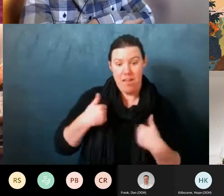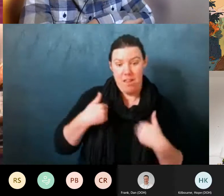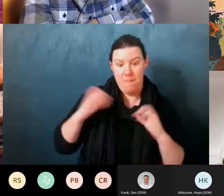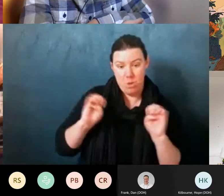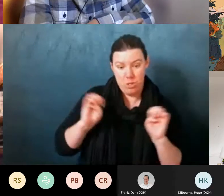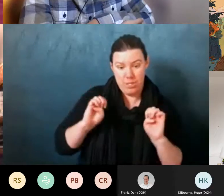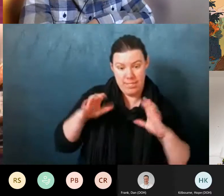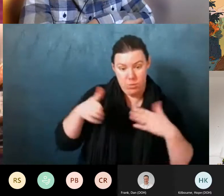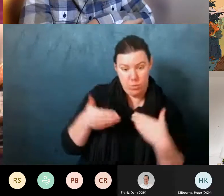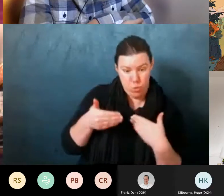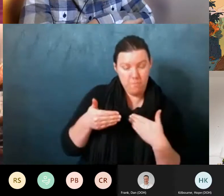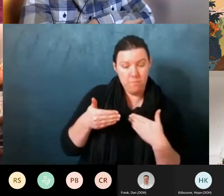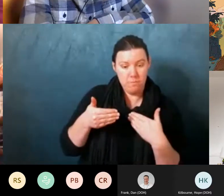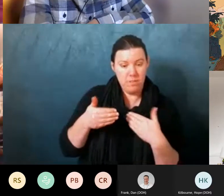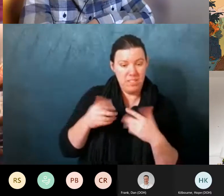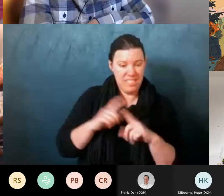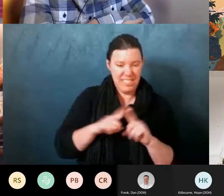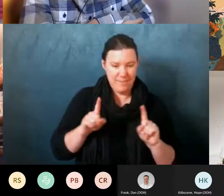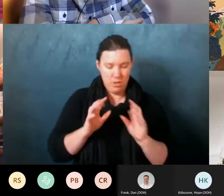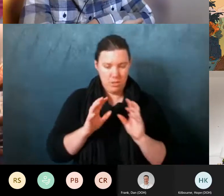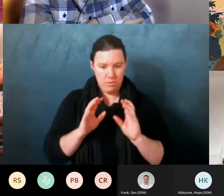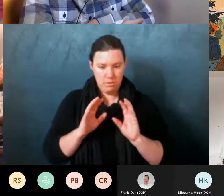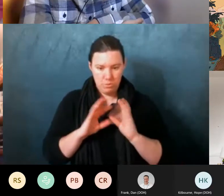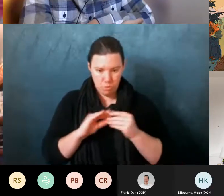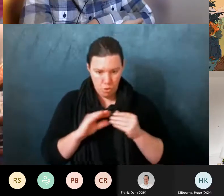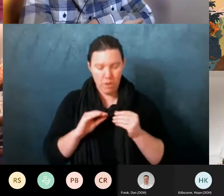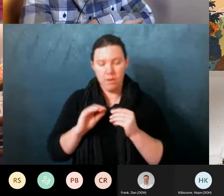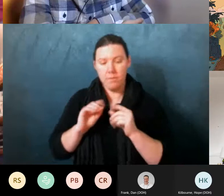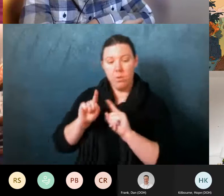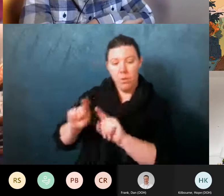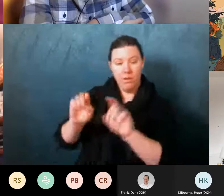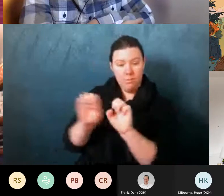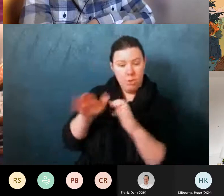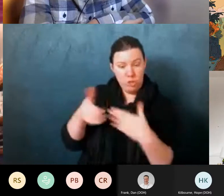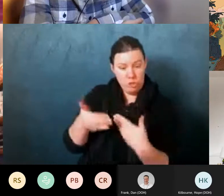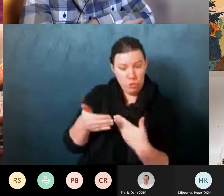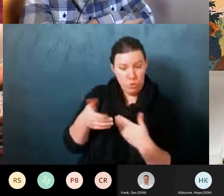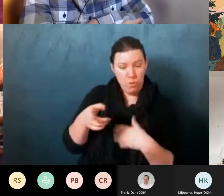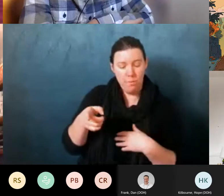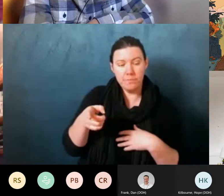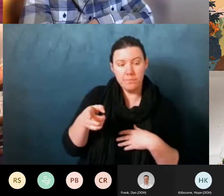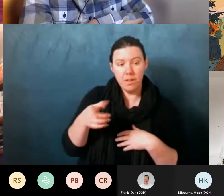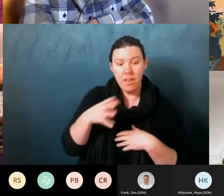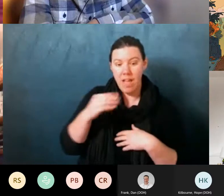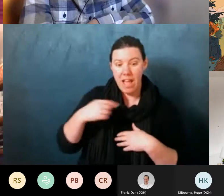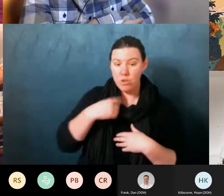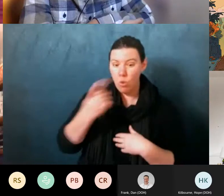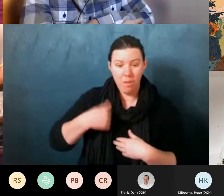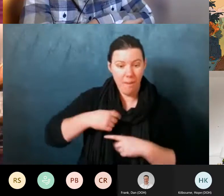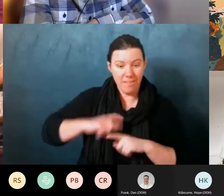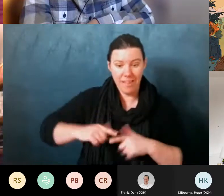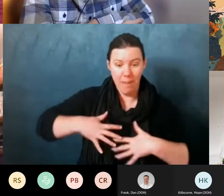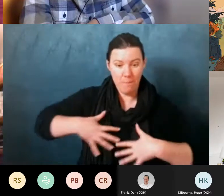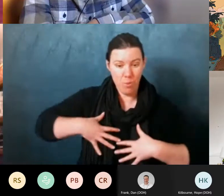and I was talking like this and I told them that I couldn't breathe. And they still didn't take me back into a room for a significant amount of time.